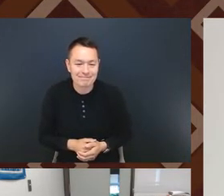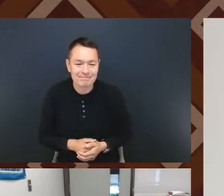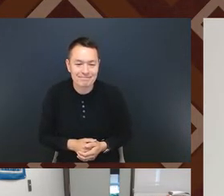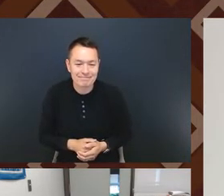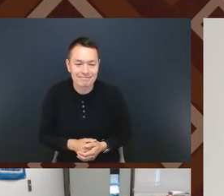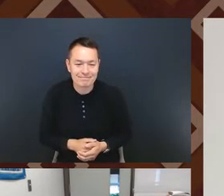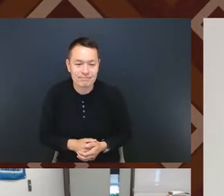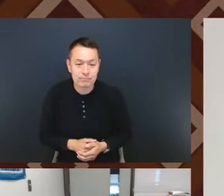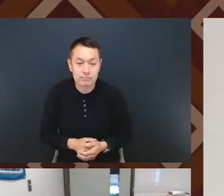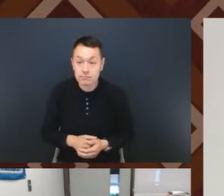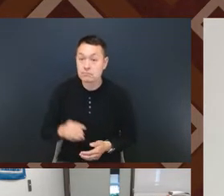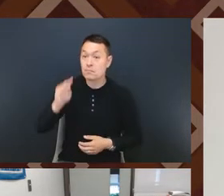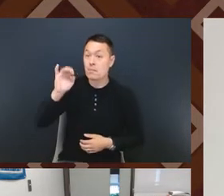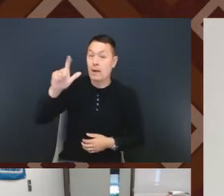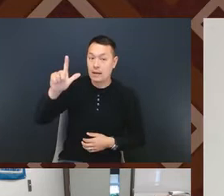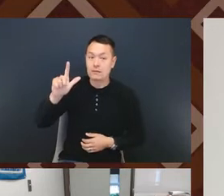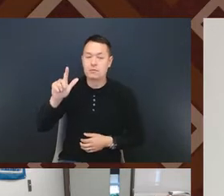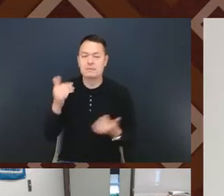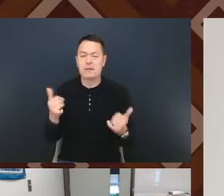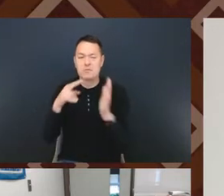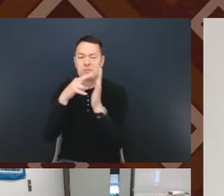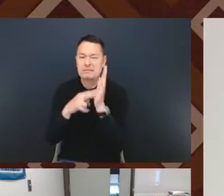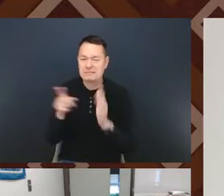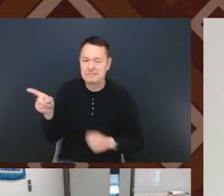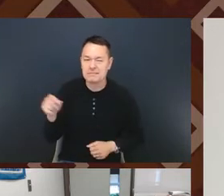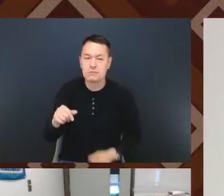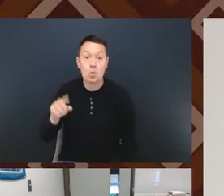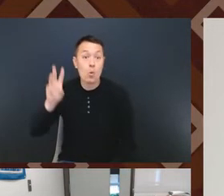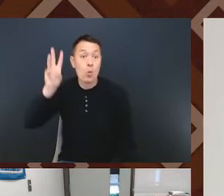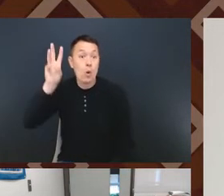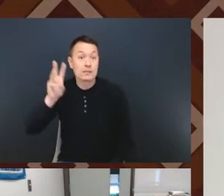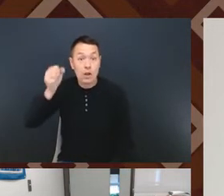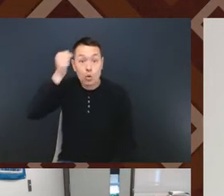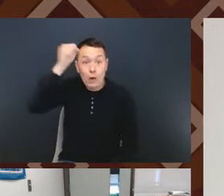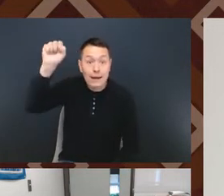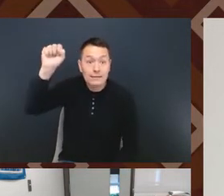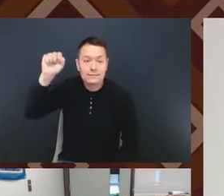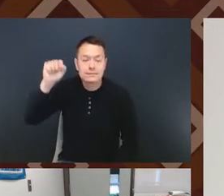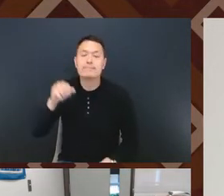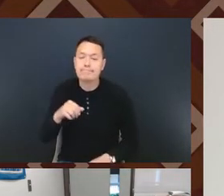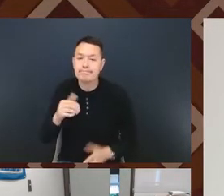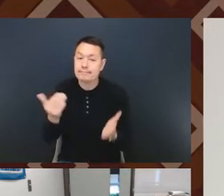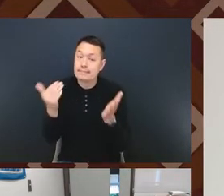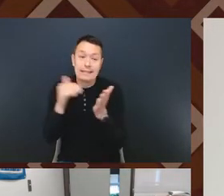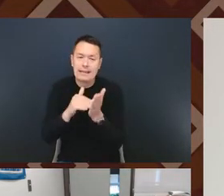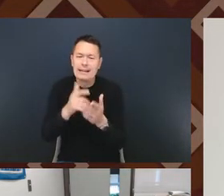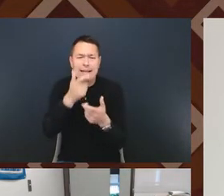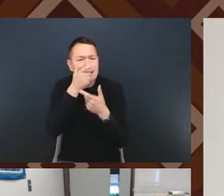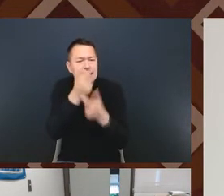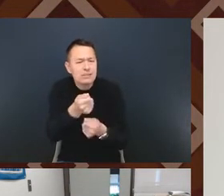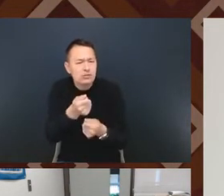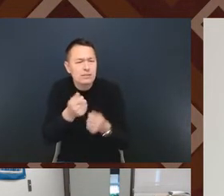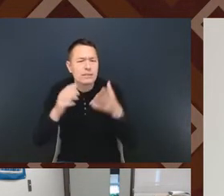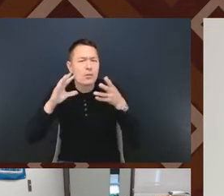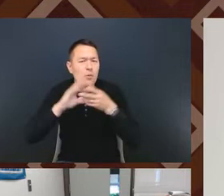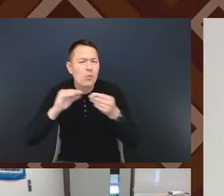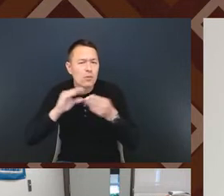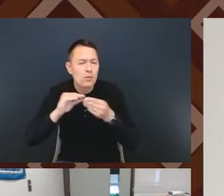So the Watsonville riots. And again, you know, this is it's a very interesting case because